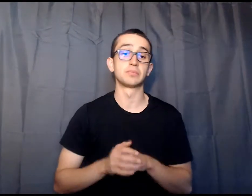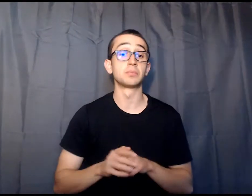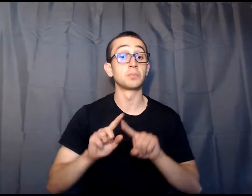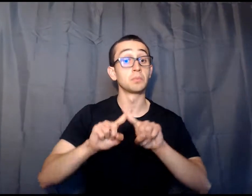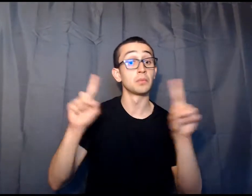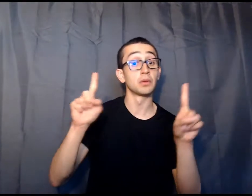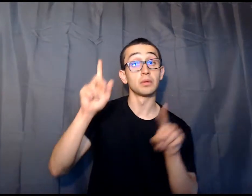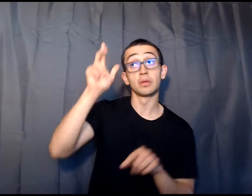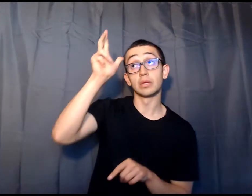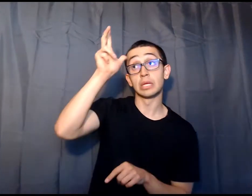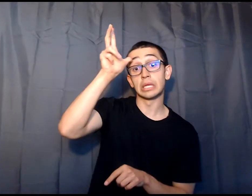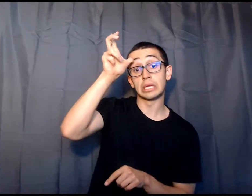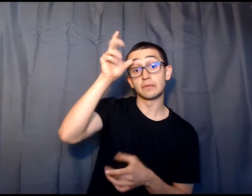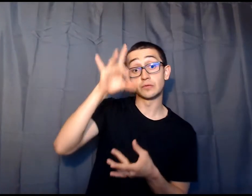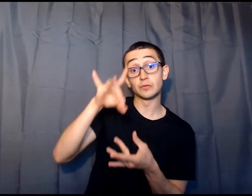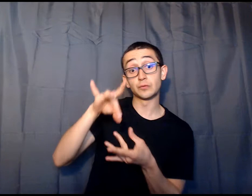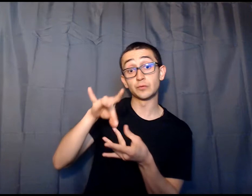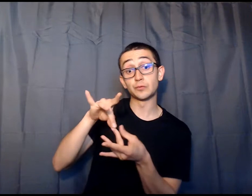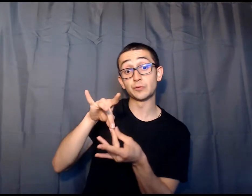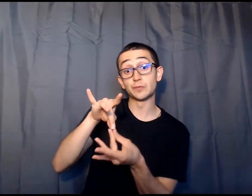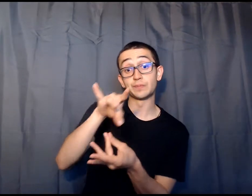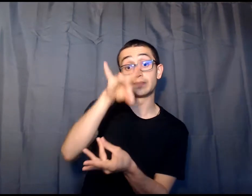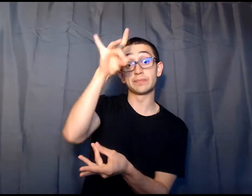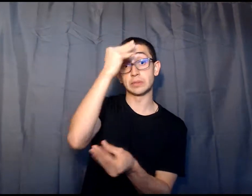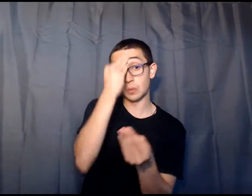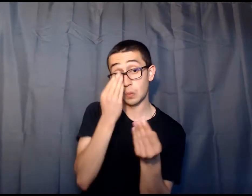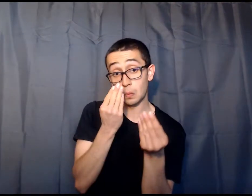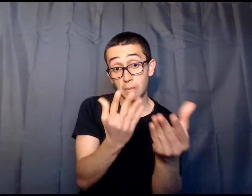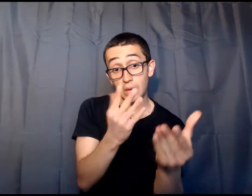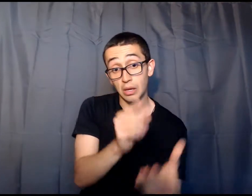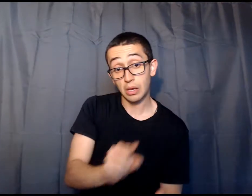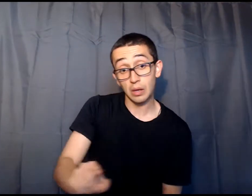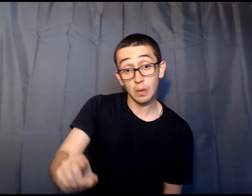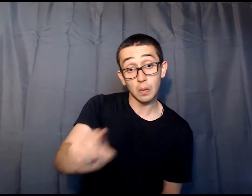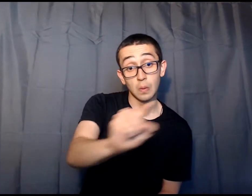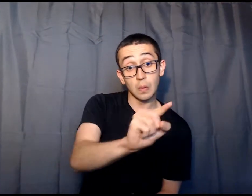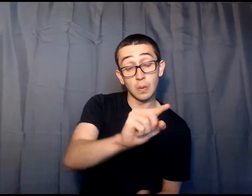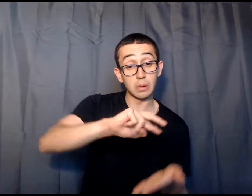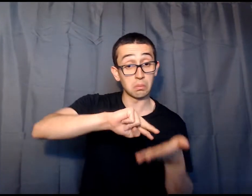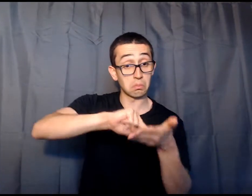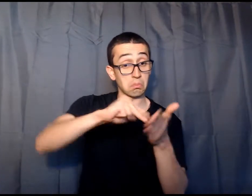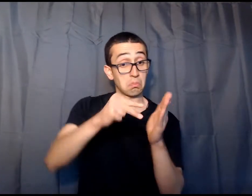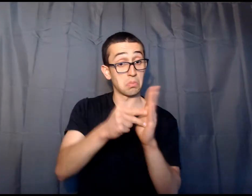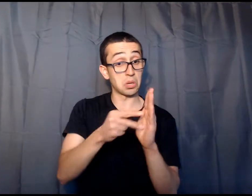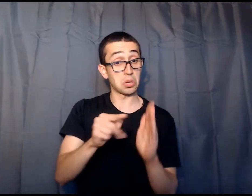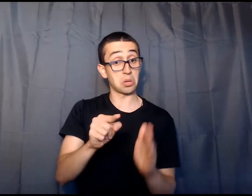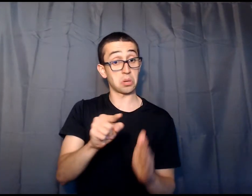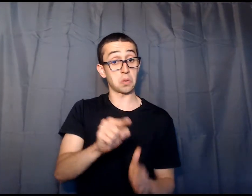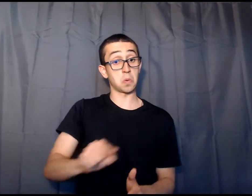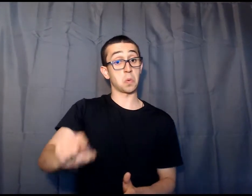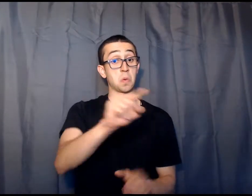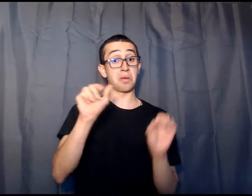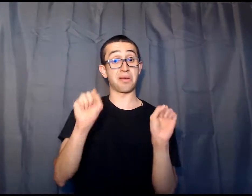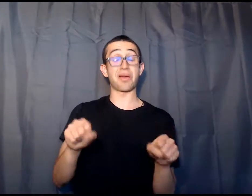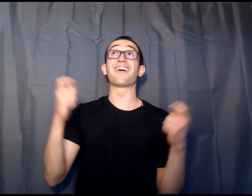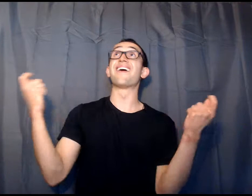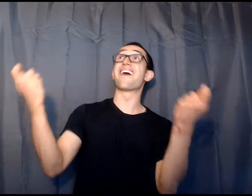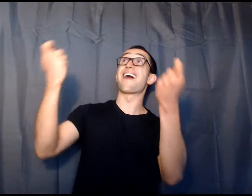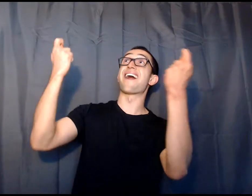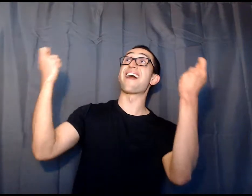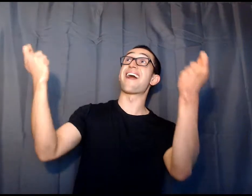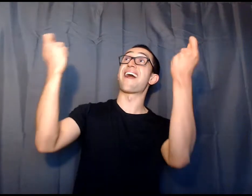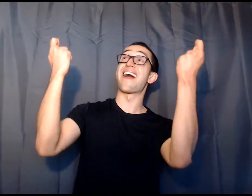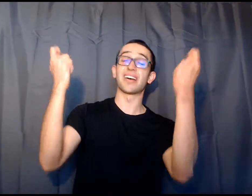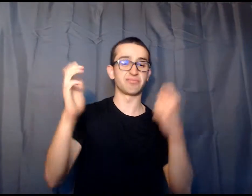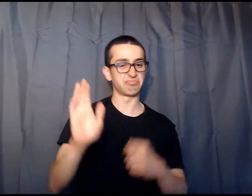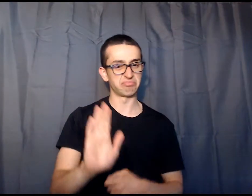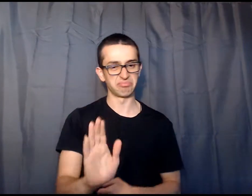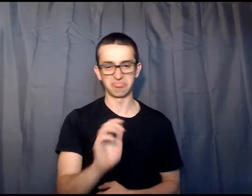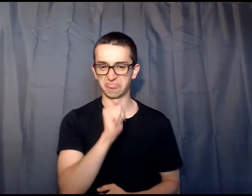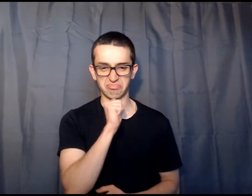Nevertheless, do not rejoice because the spirits are subject to you,